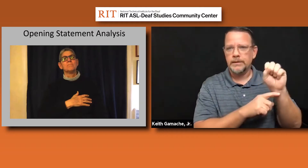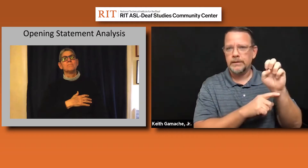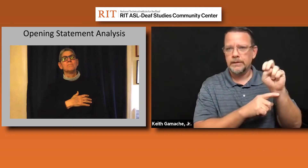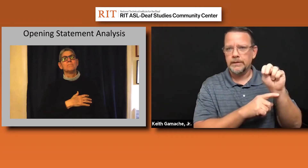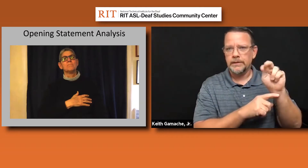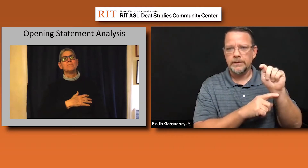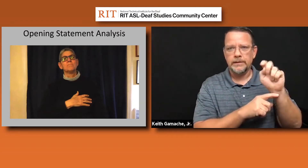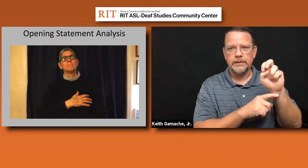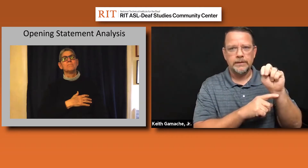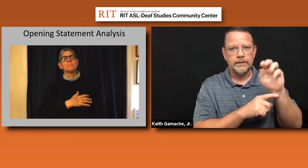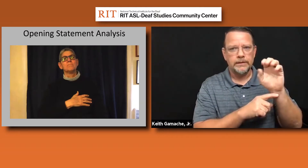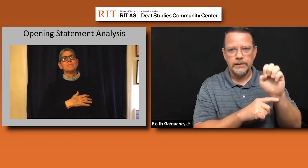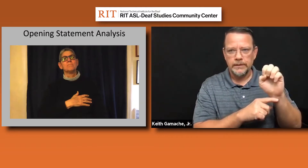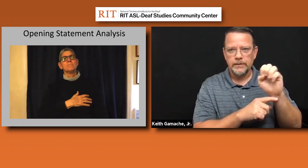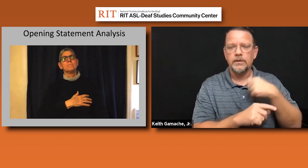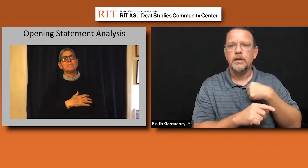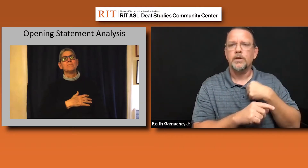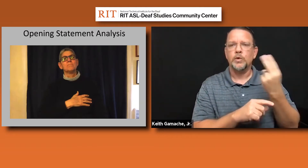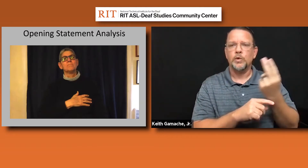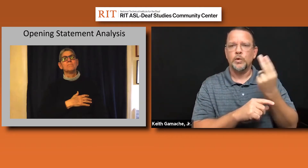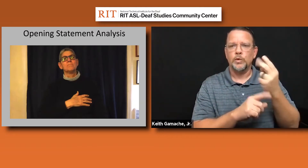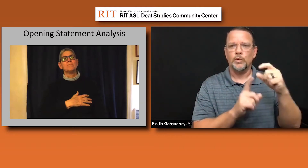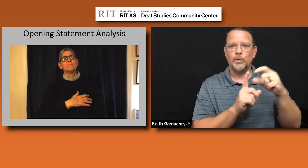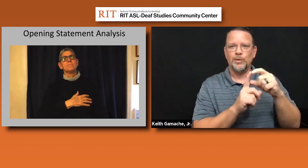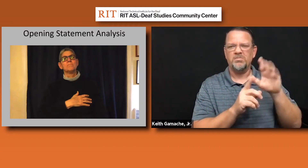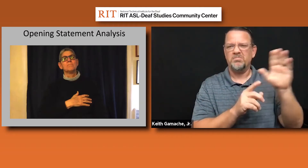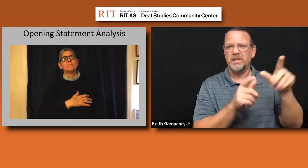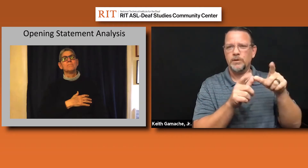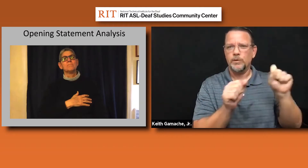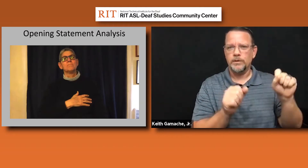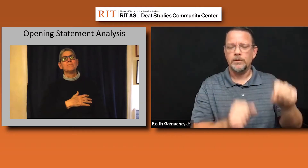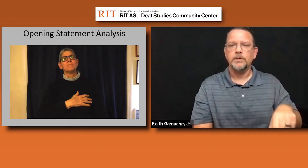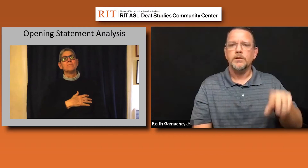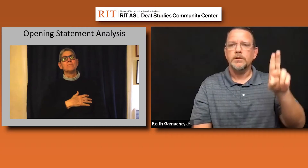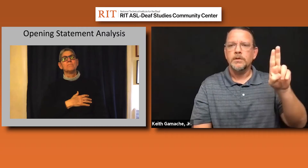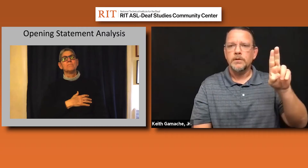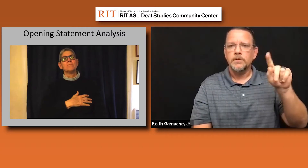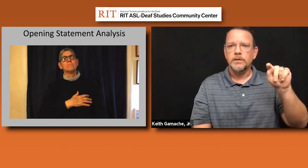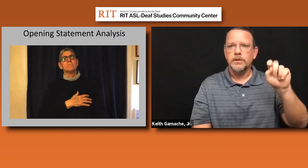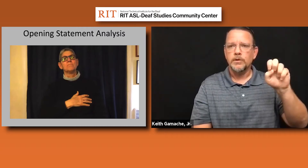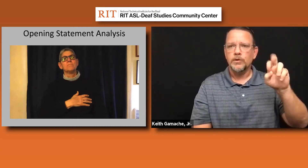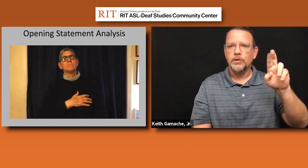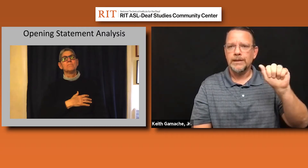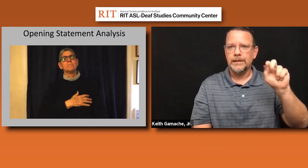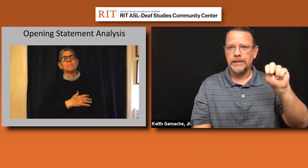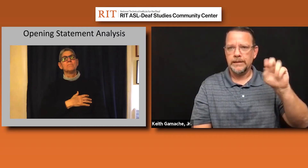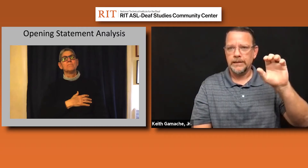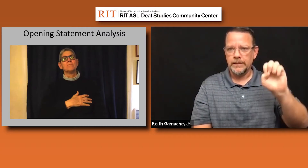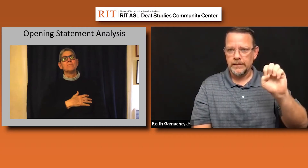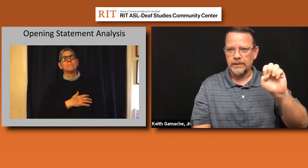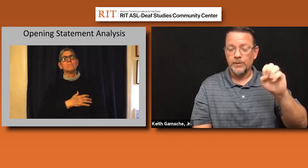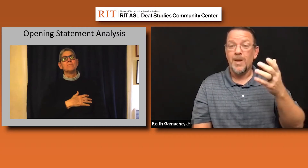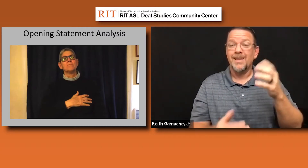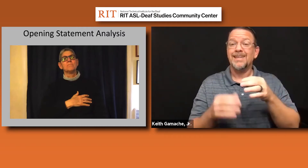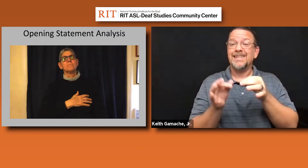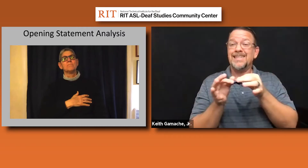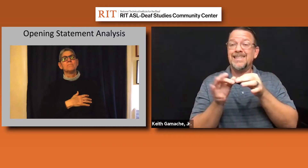not full sentences, but I'm using the word, a linguistics term, "utterances."